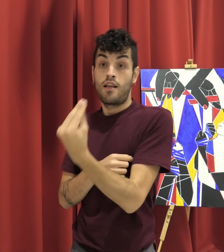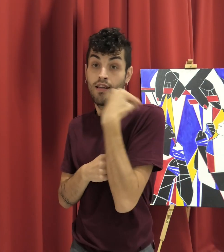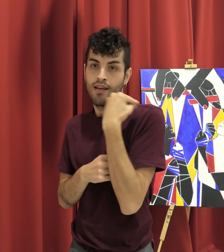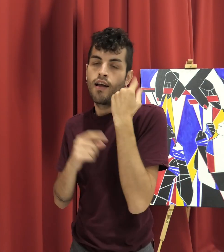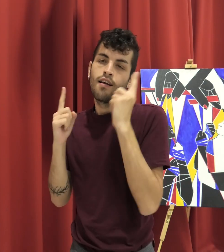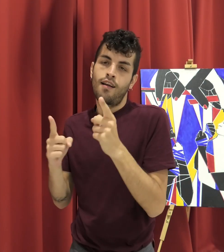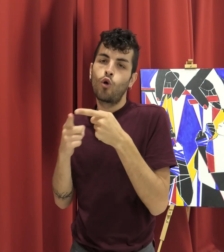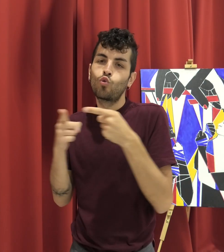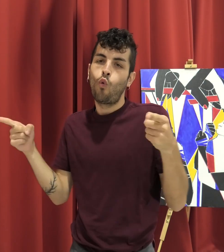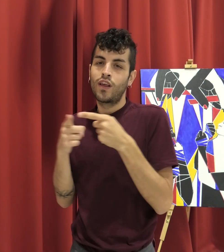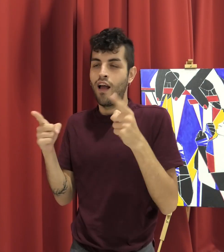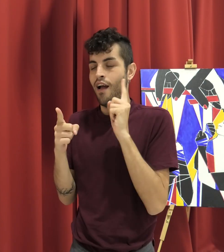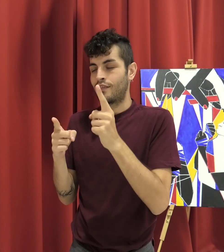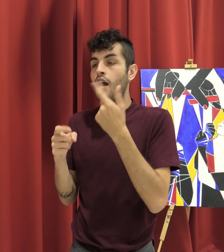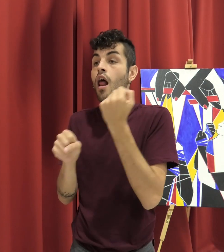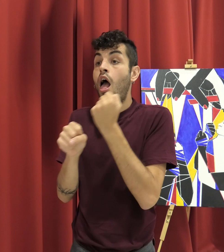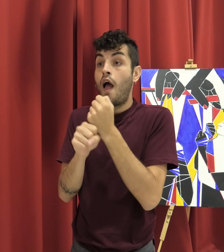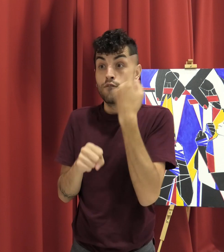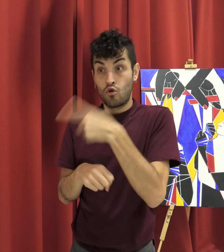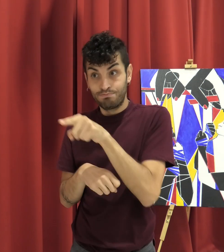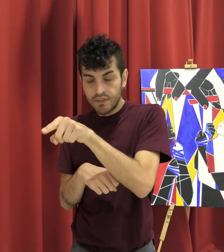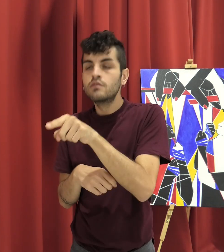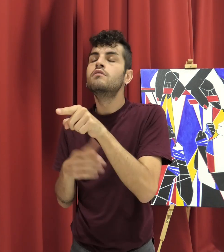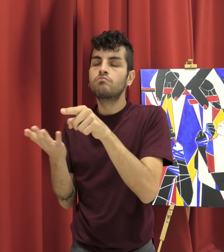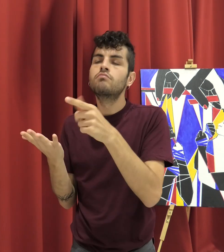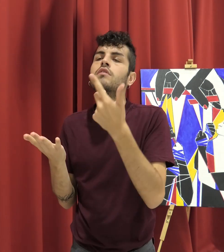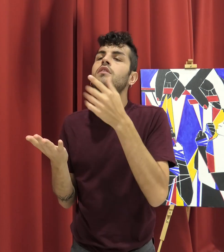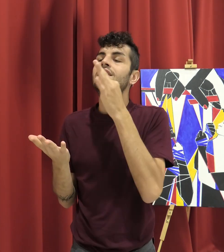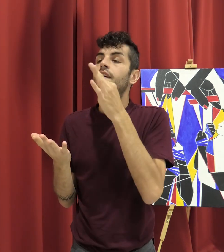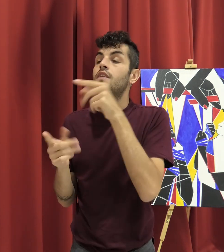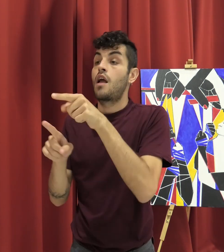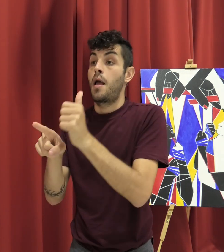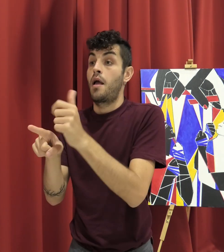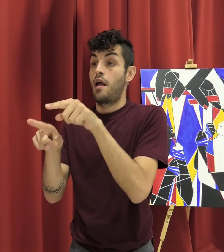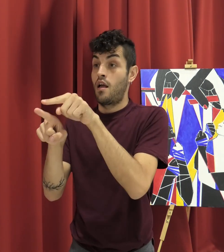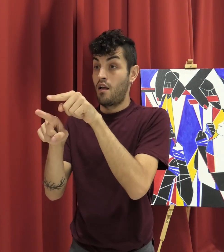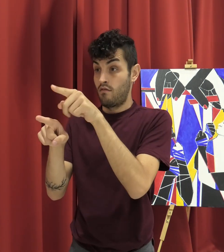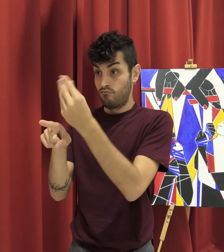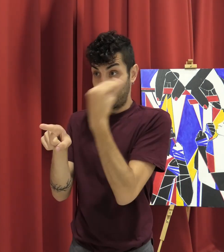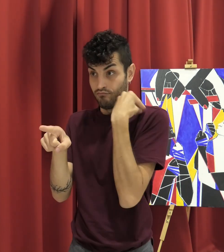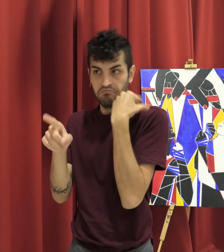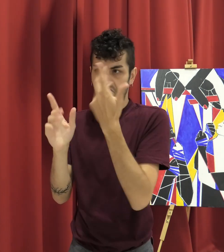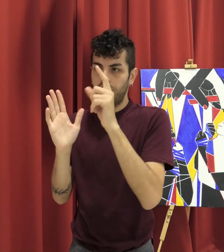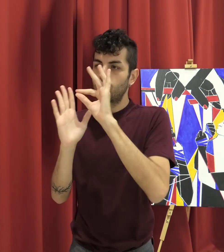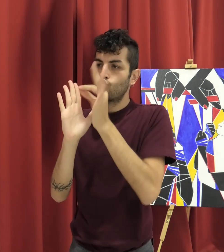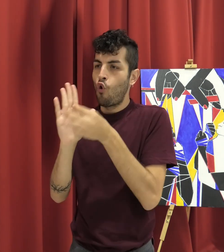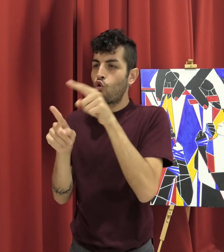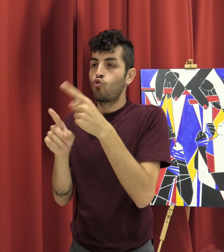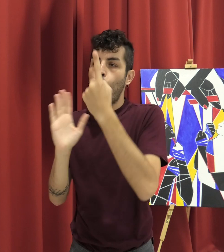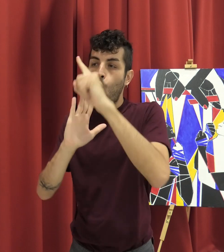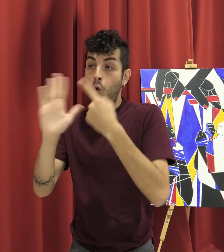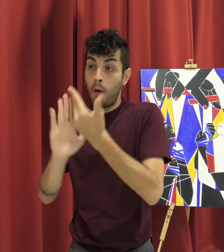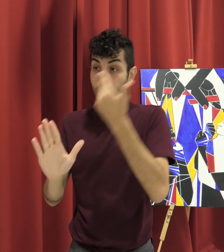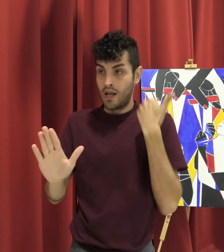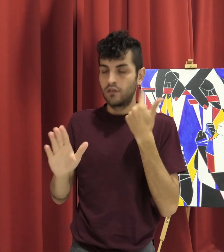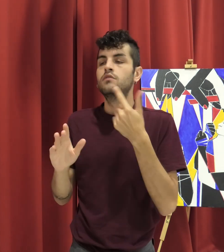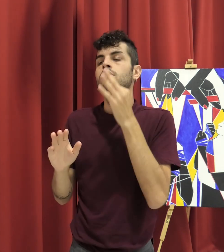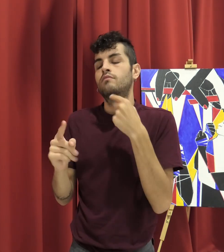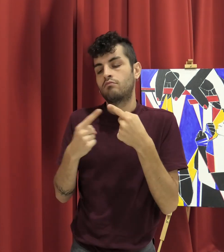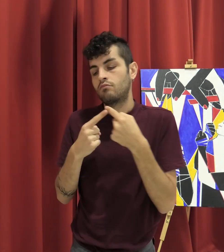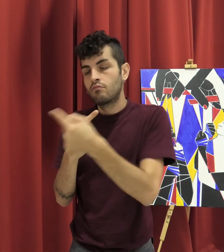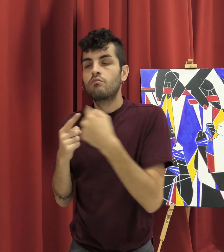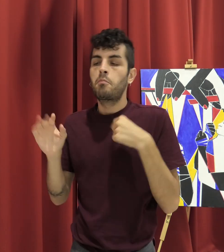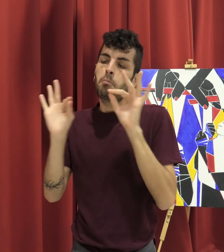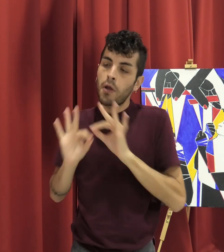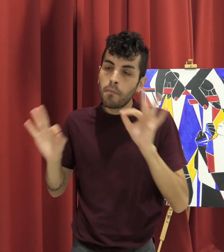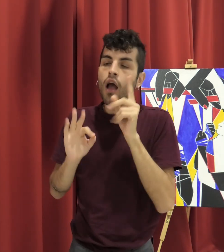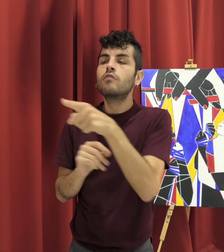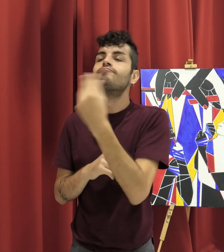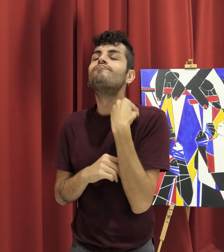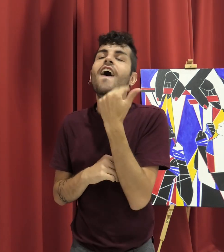Preparation depends on the duration and type of work; usually one month before the day of the performance I start preparing.